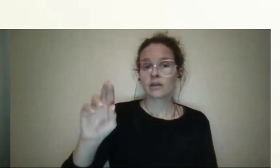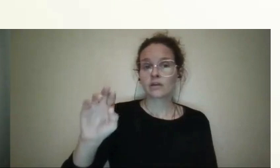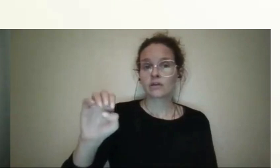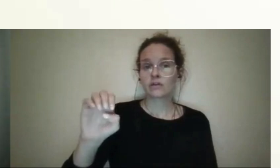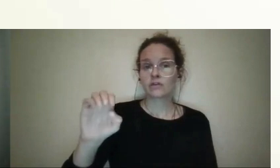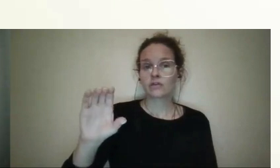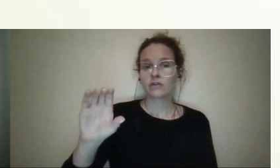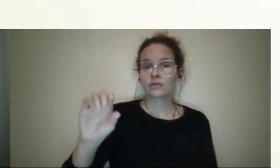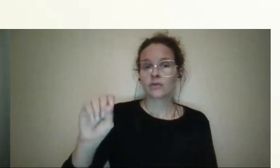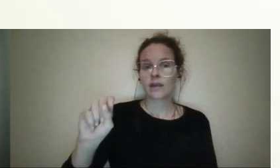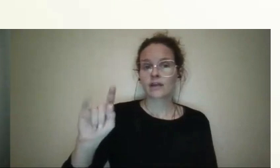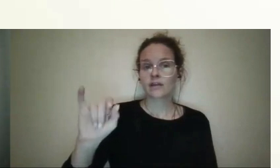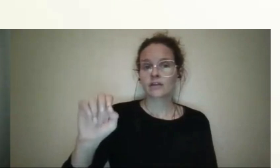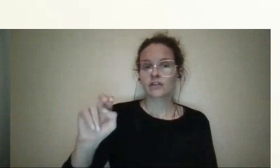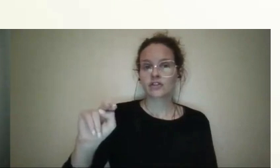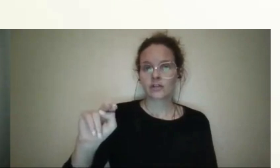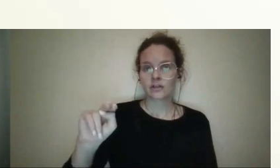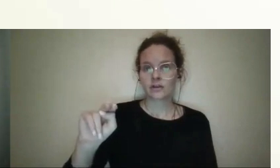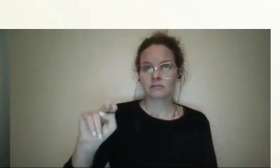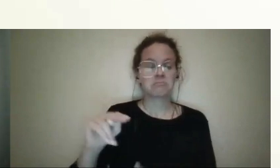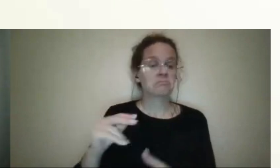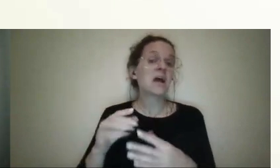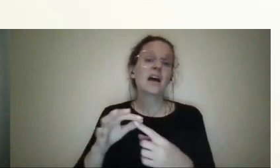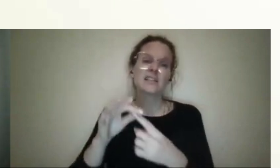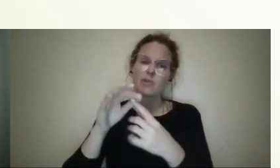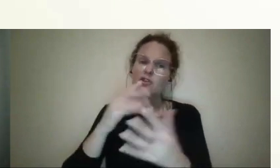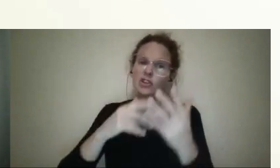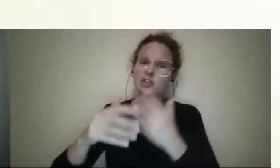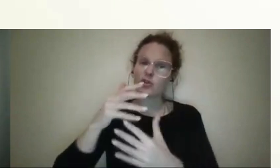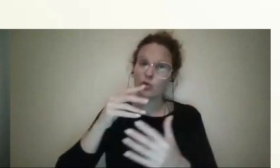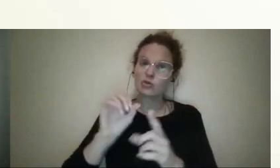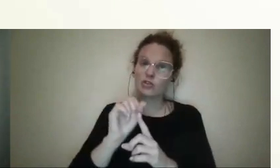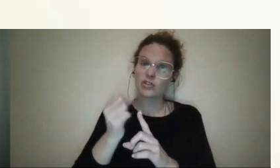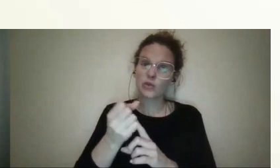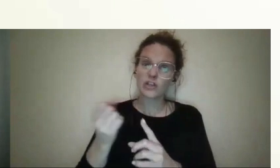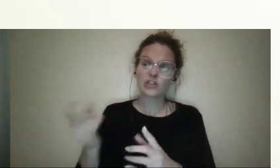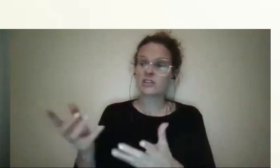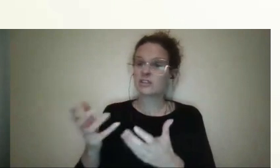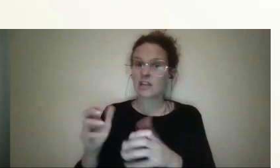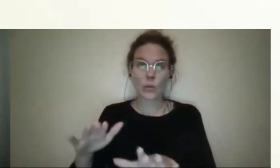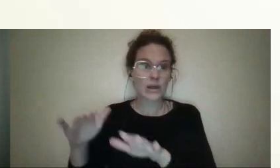especially in social situations. If they're at the playground and they don't want to leave and they